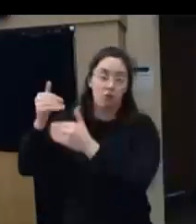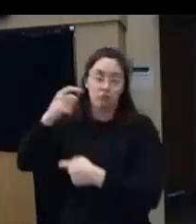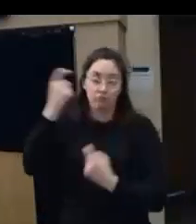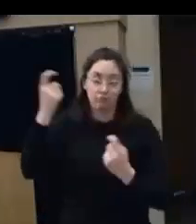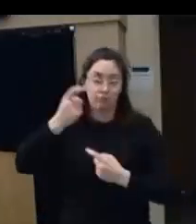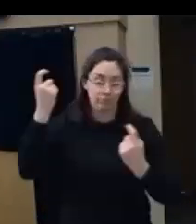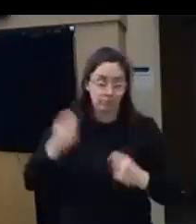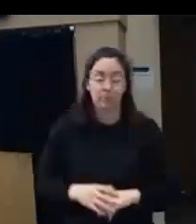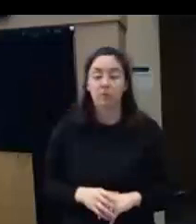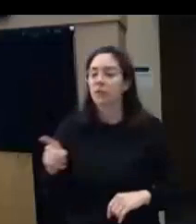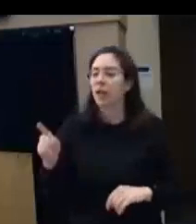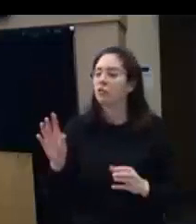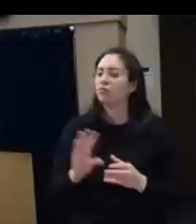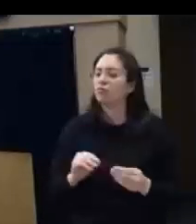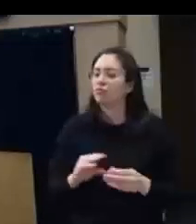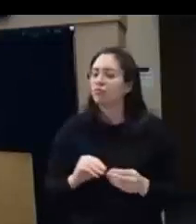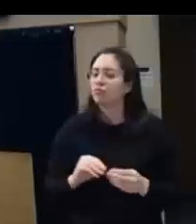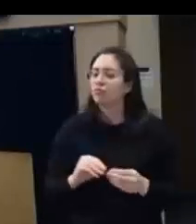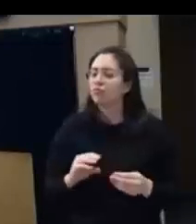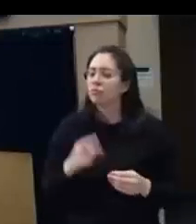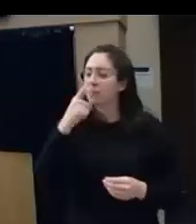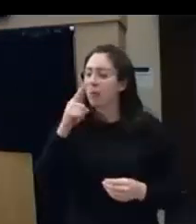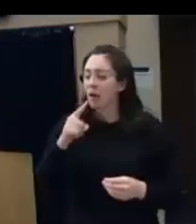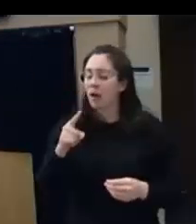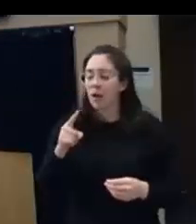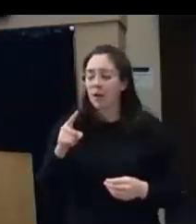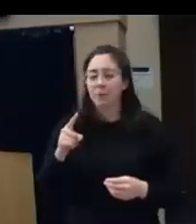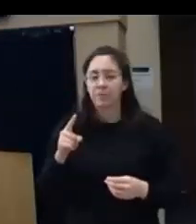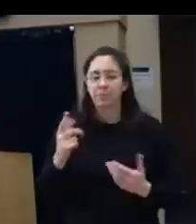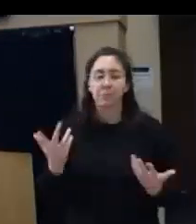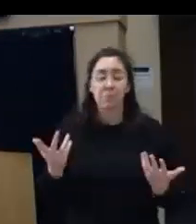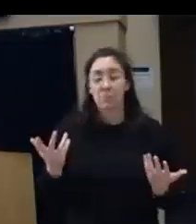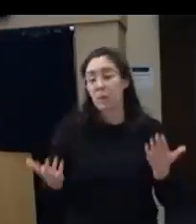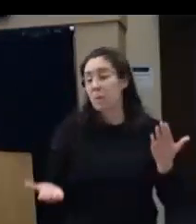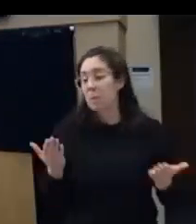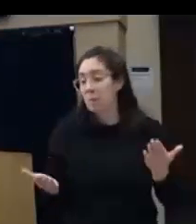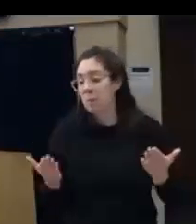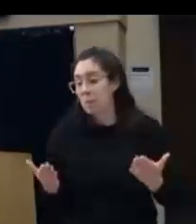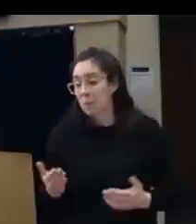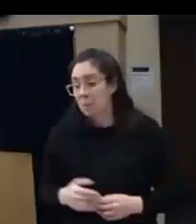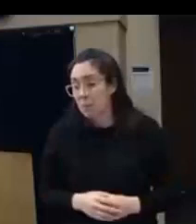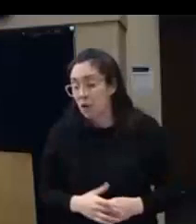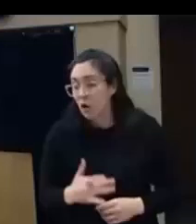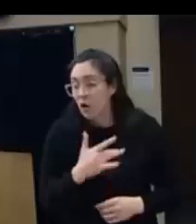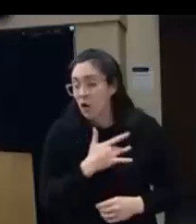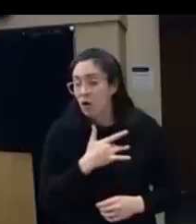if you can speak a little bit about uh maybe uh how you address trauma informed care maybe